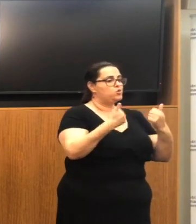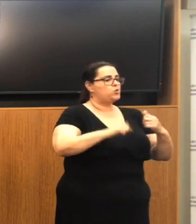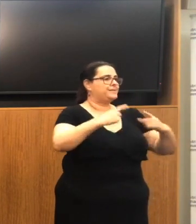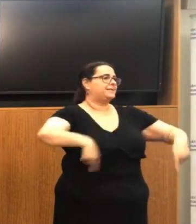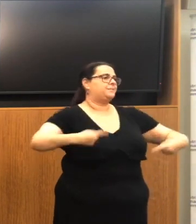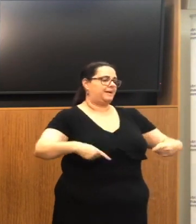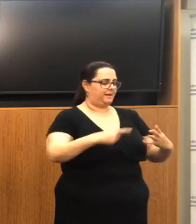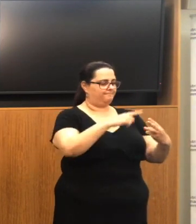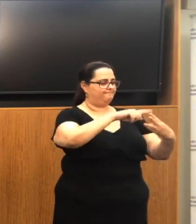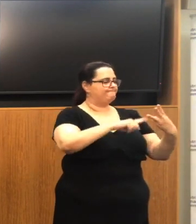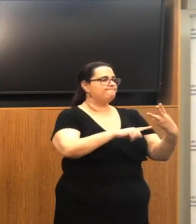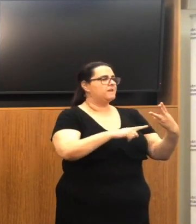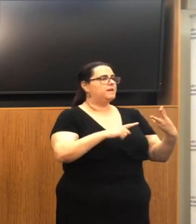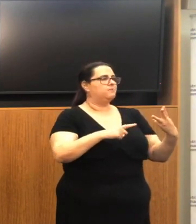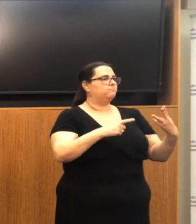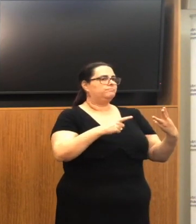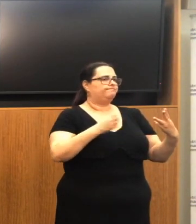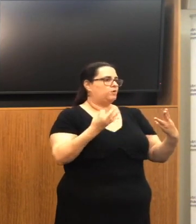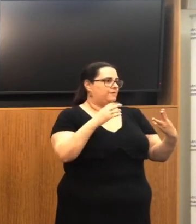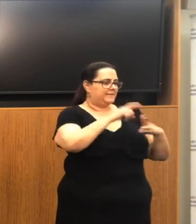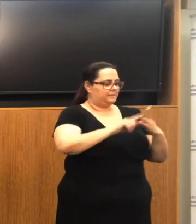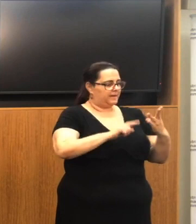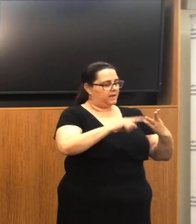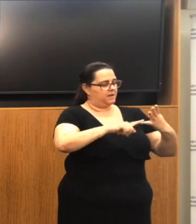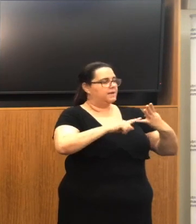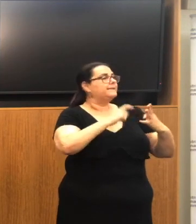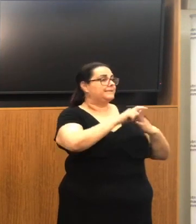The other residents told us that when the military came,